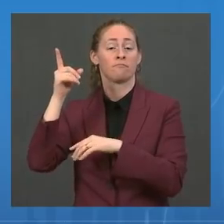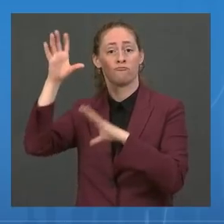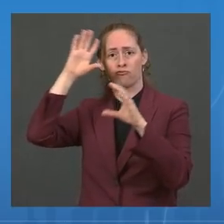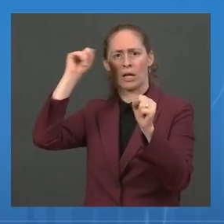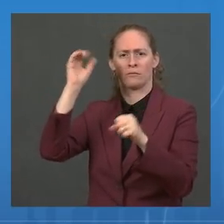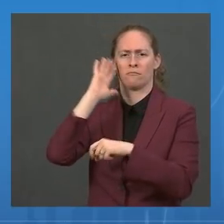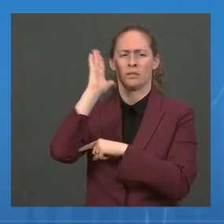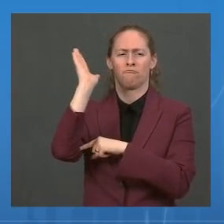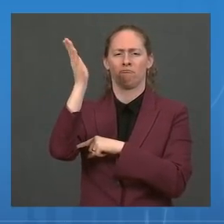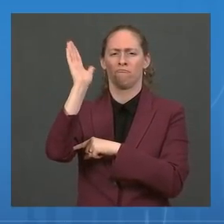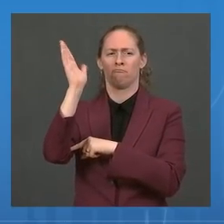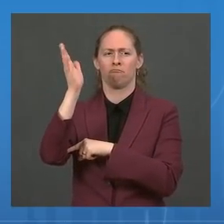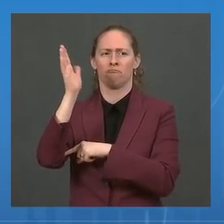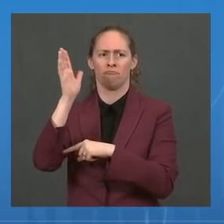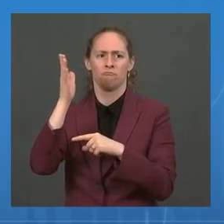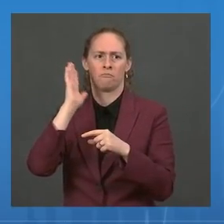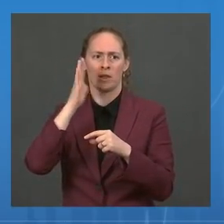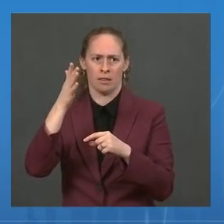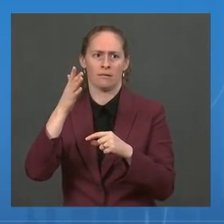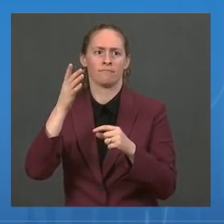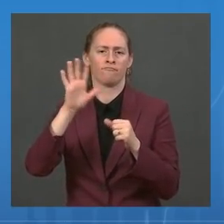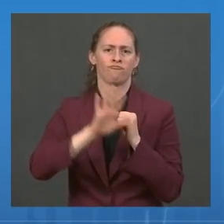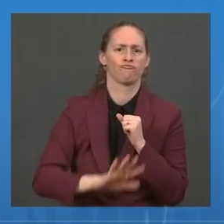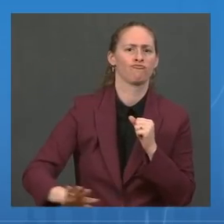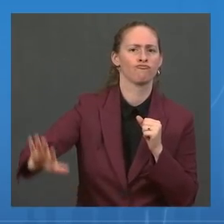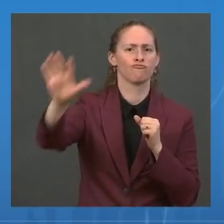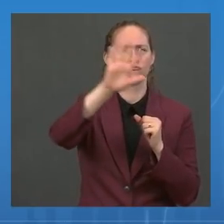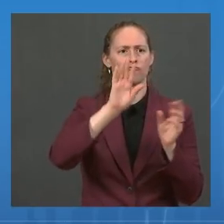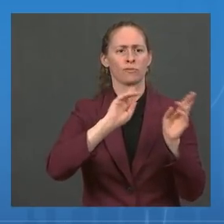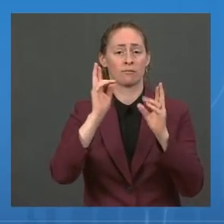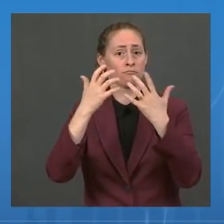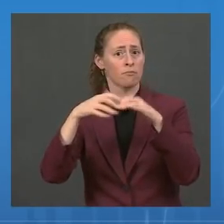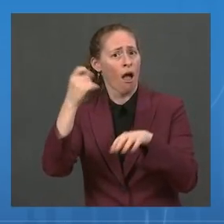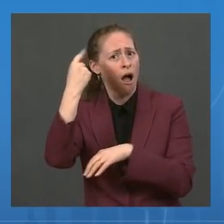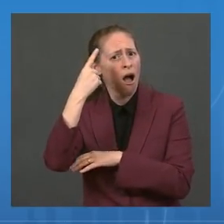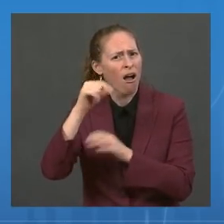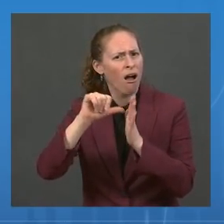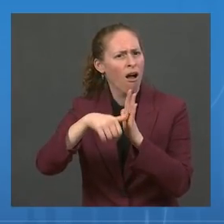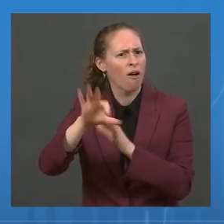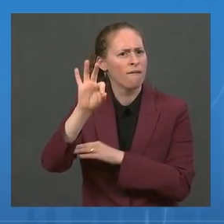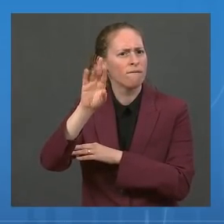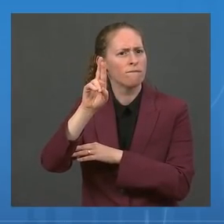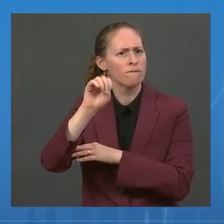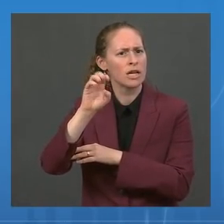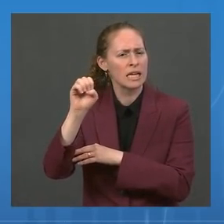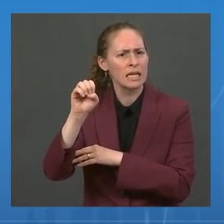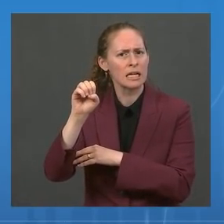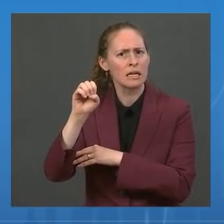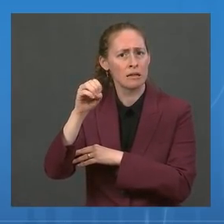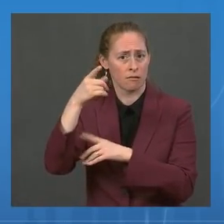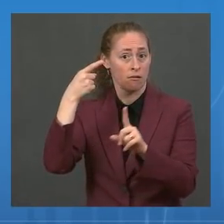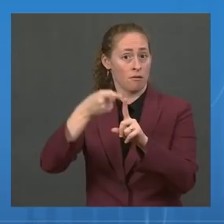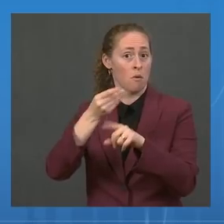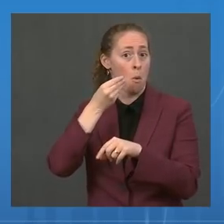And to be clear, these tests come at no cost. What you brought up was at-home testing, which came to market earlier this year.